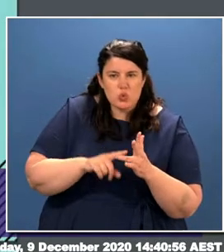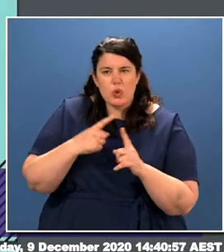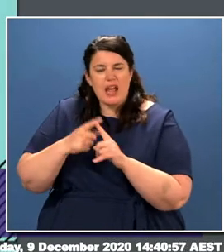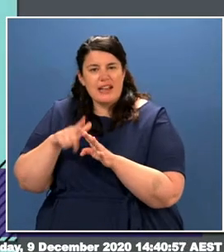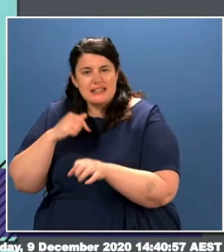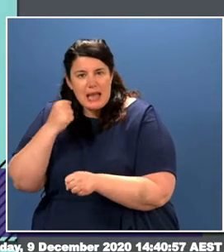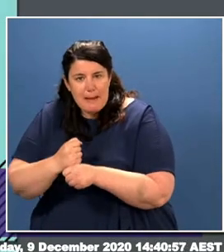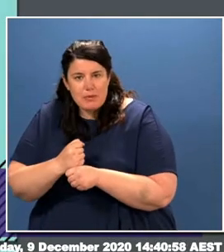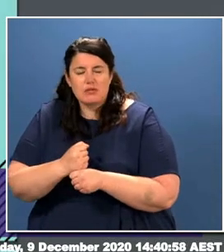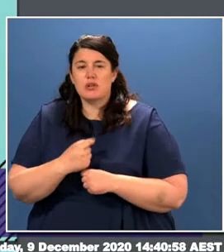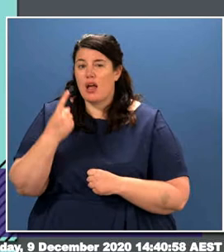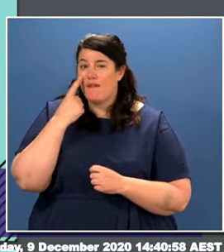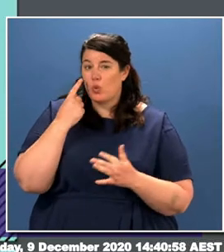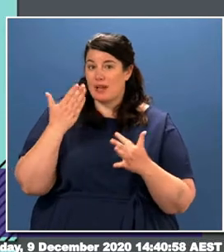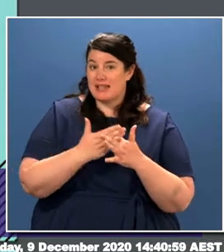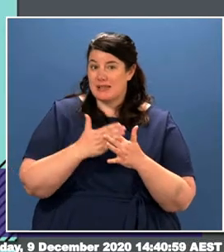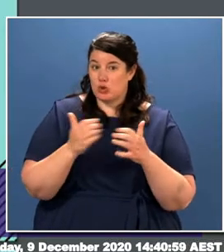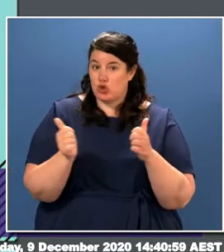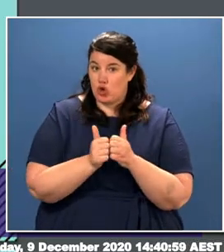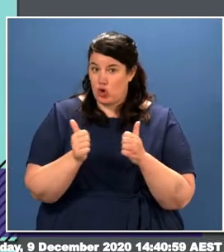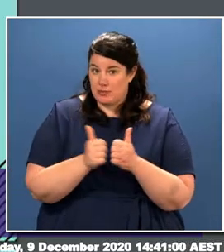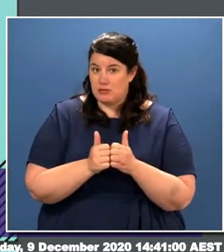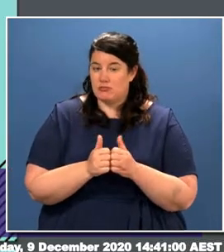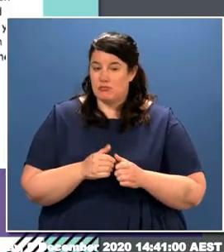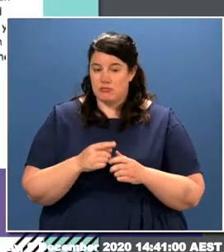just looking at the accessible documents, if we can zoom into that a little bit, please.